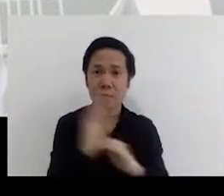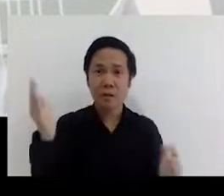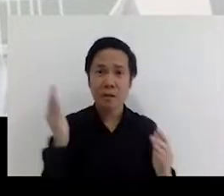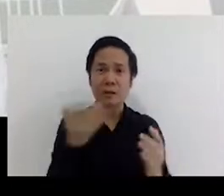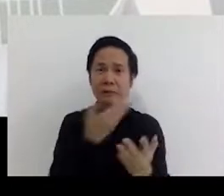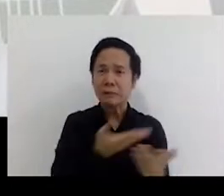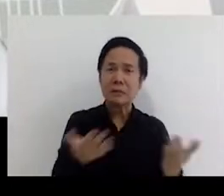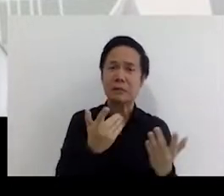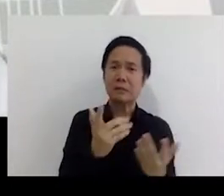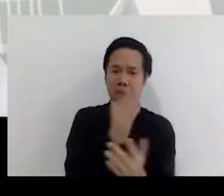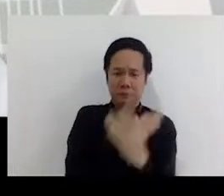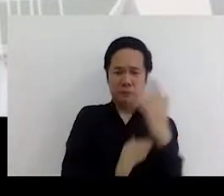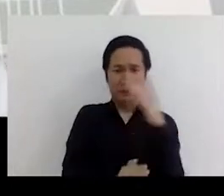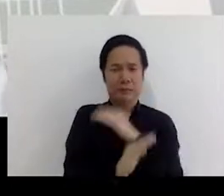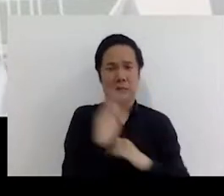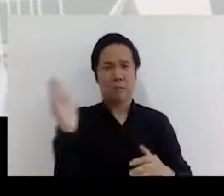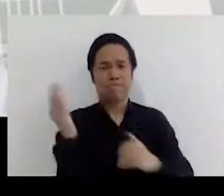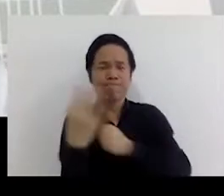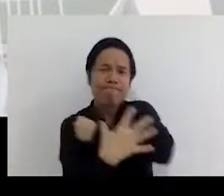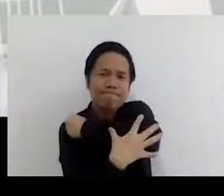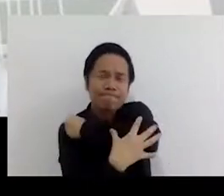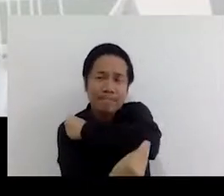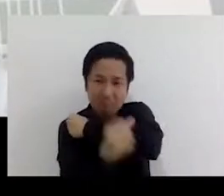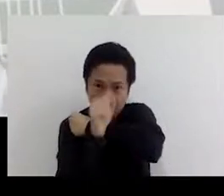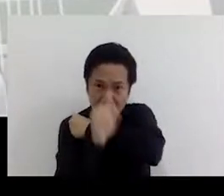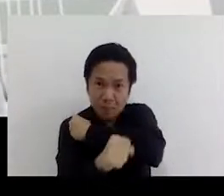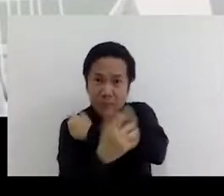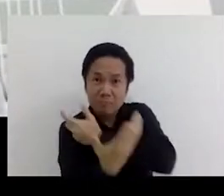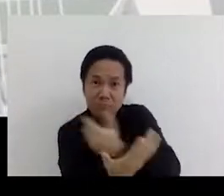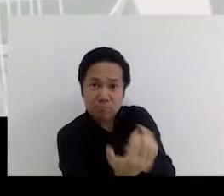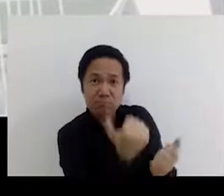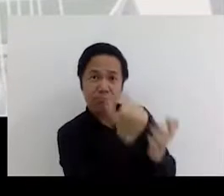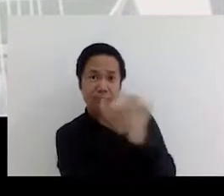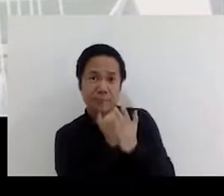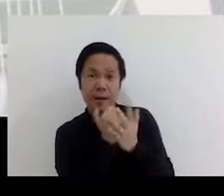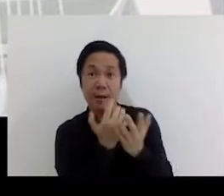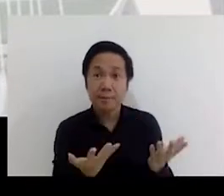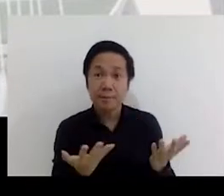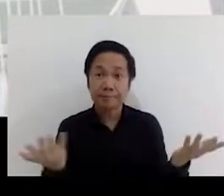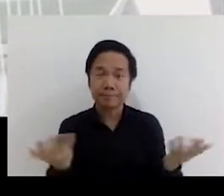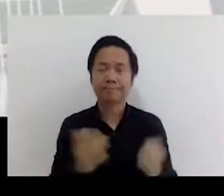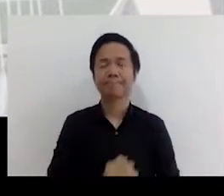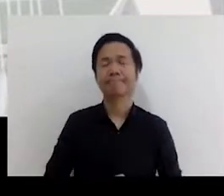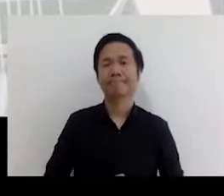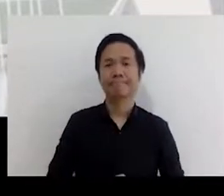being met and we hope that our panellists can help answer some of these questions for us.